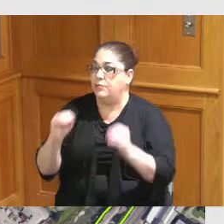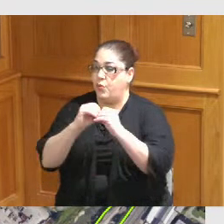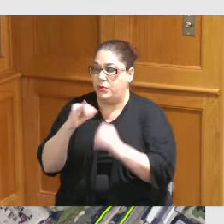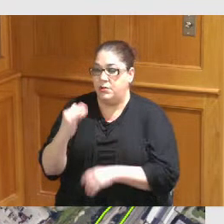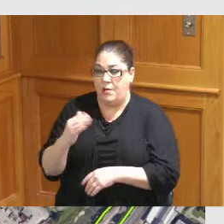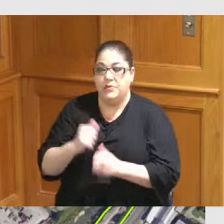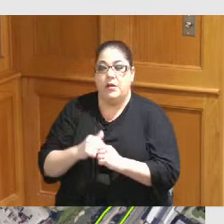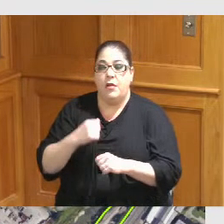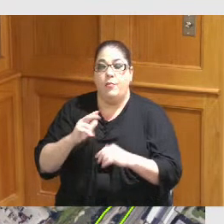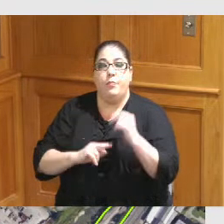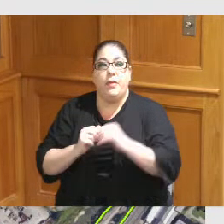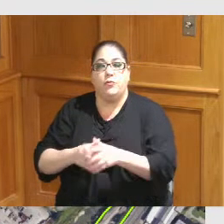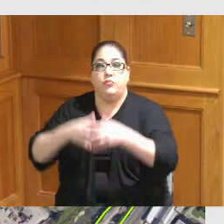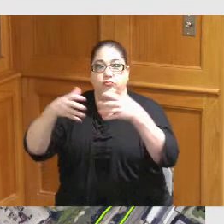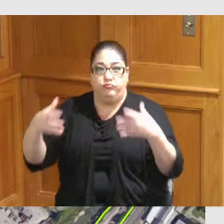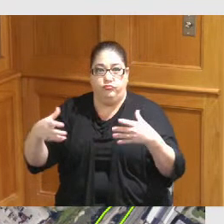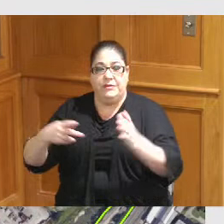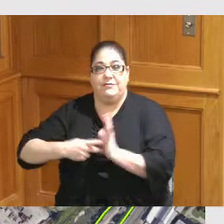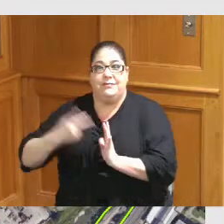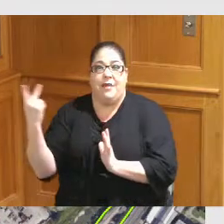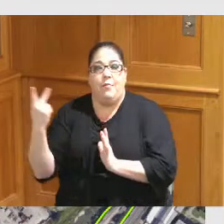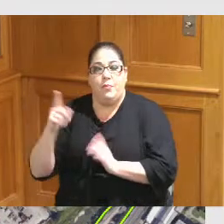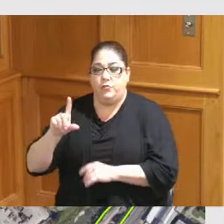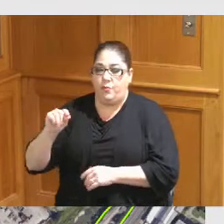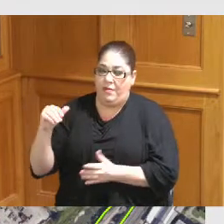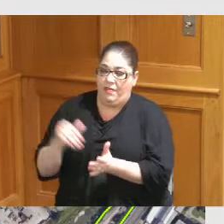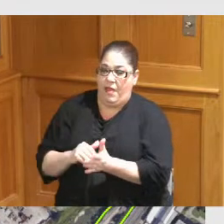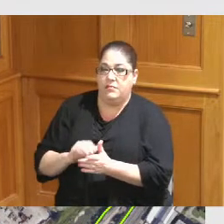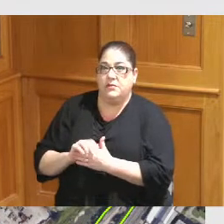20,000 square foot facility it's going to double the capacity that they have at the site right now